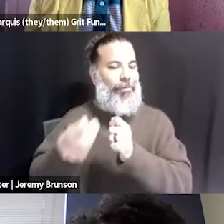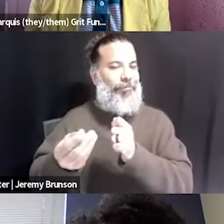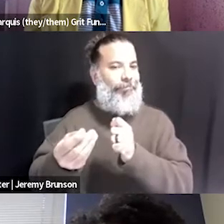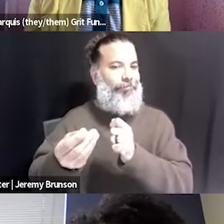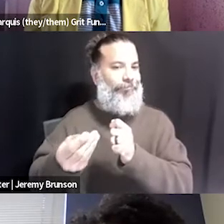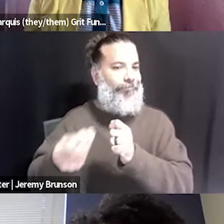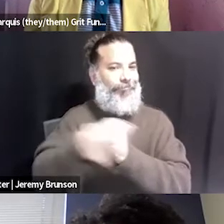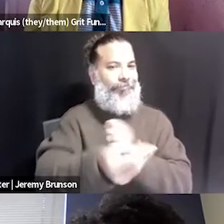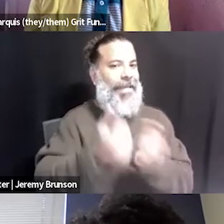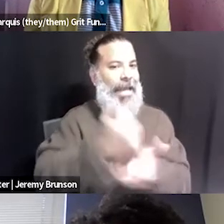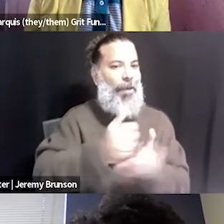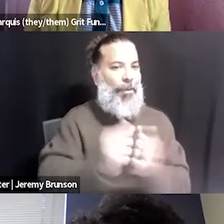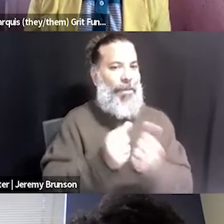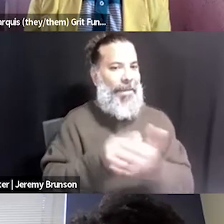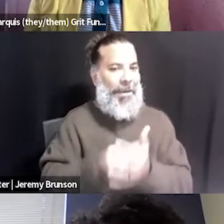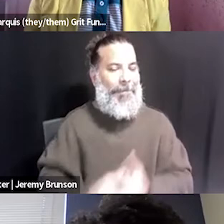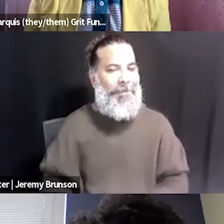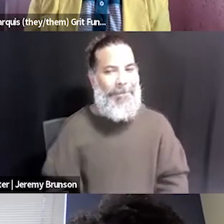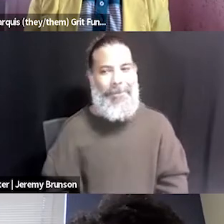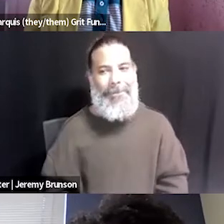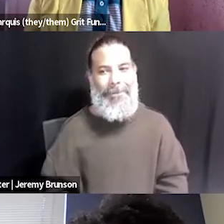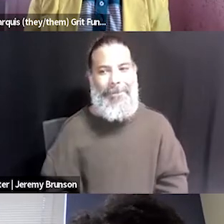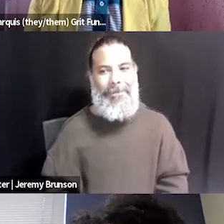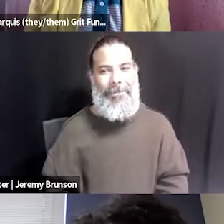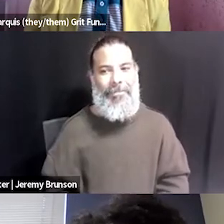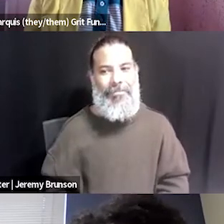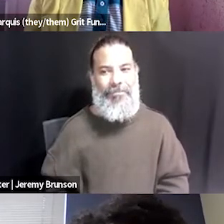help with funding.